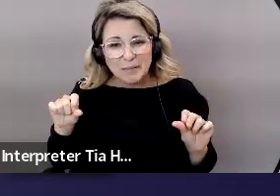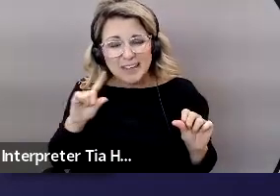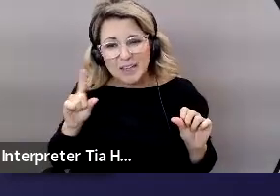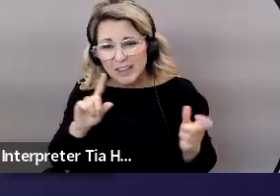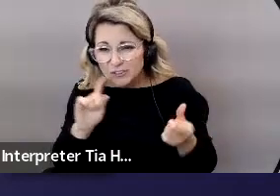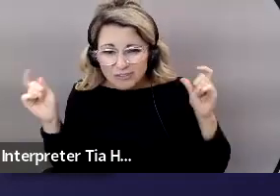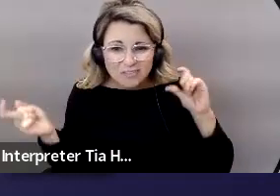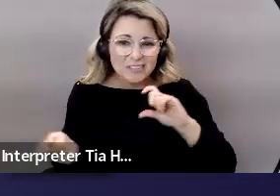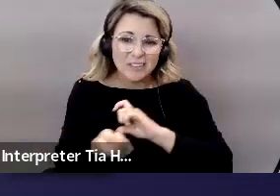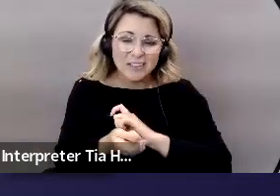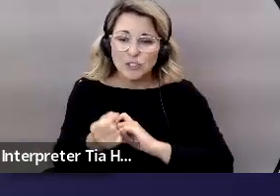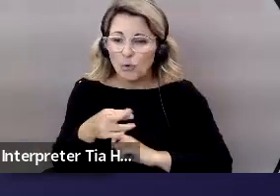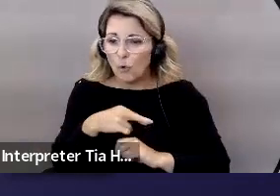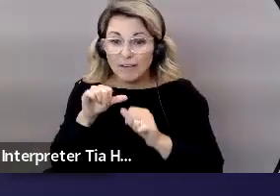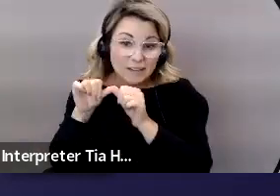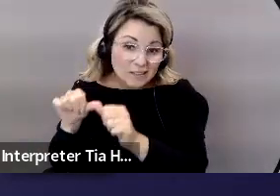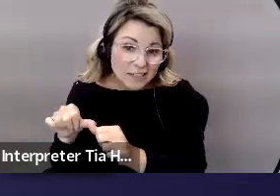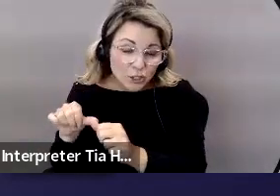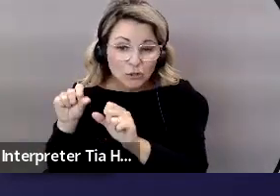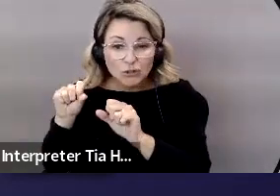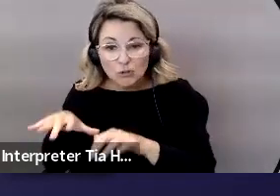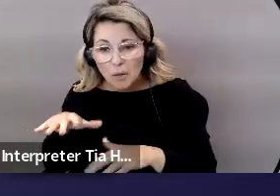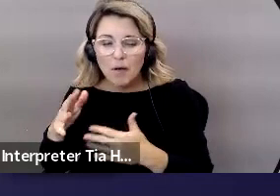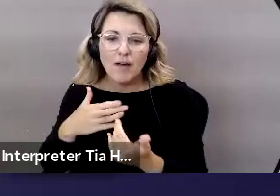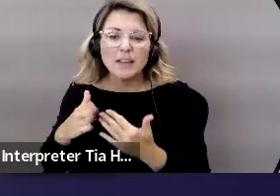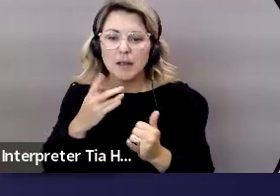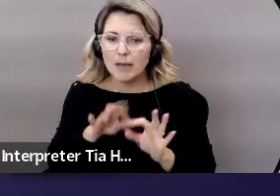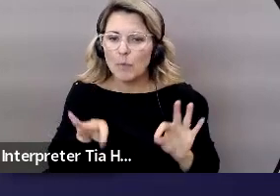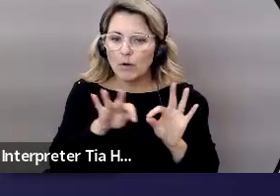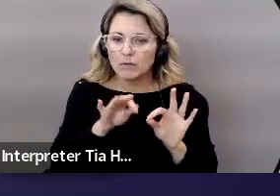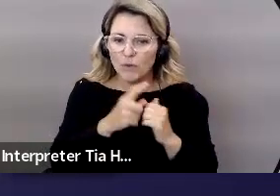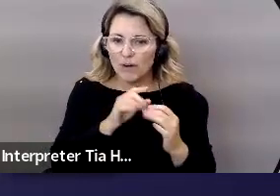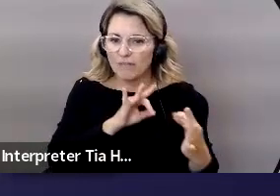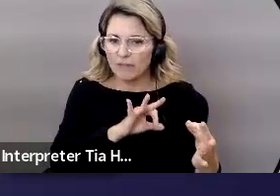right, or continued. So, those are going to be really important parts. You can get really